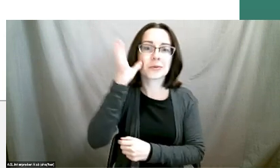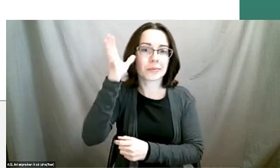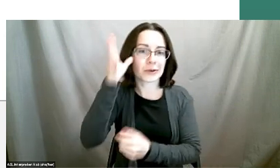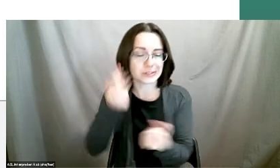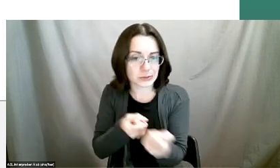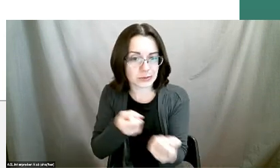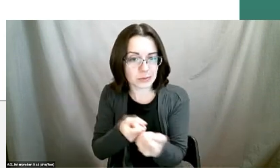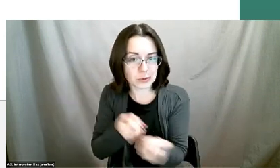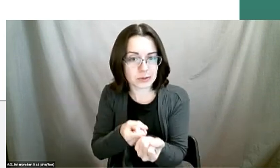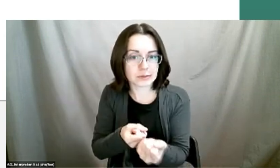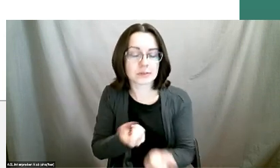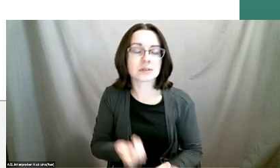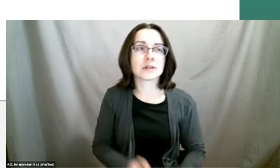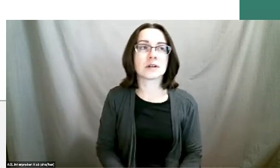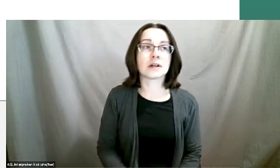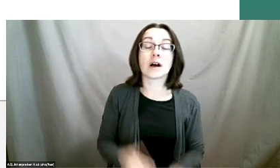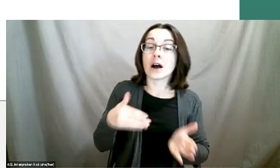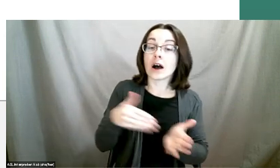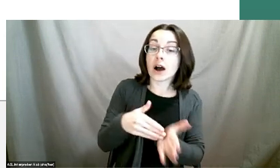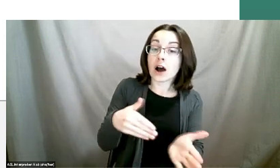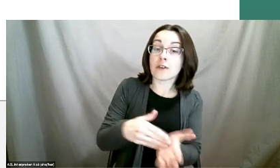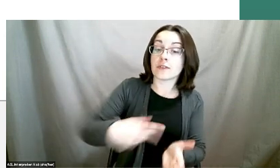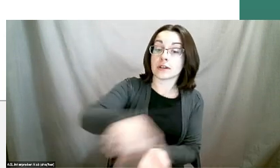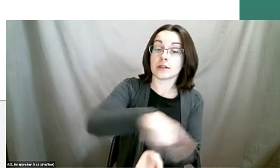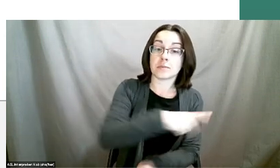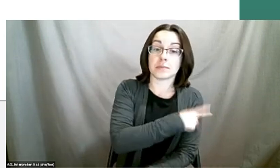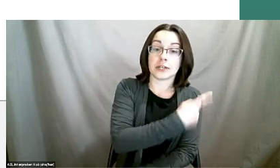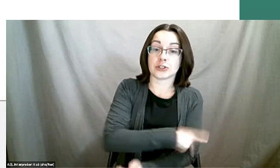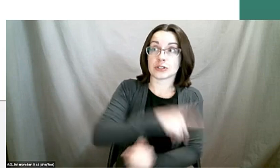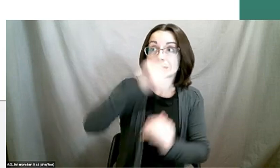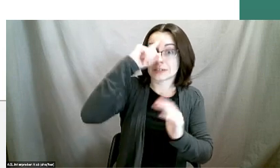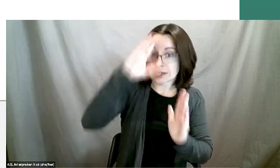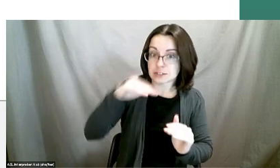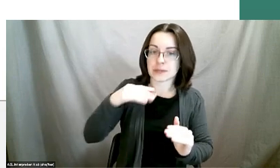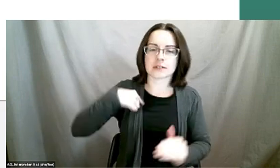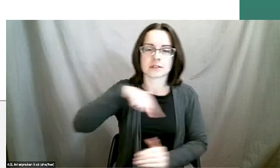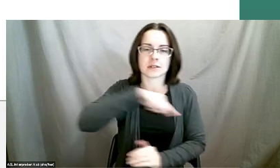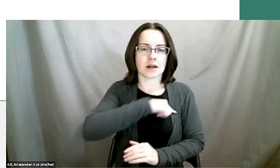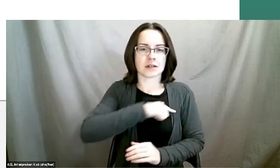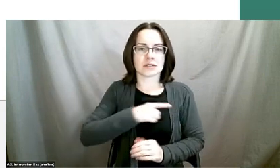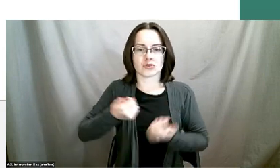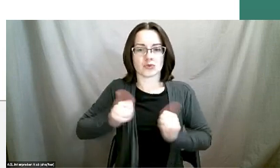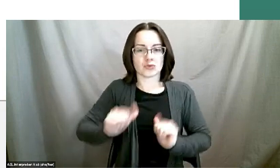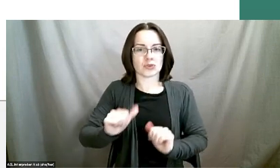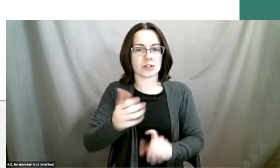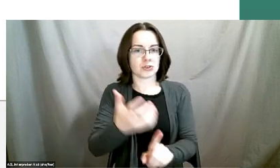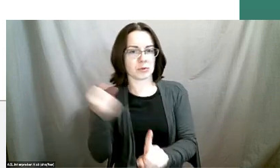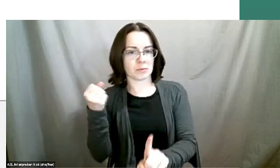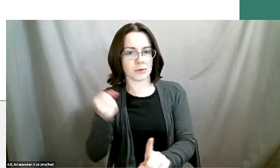almost expect that you're going to try and remove their child from their